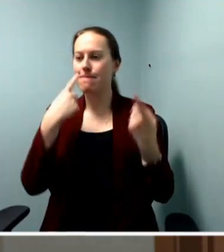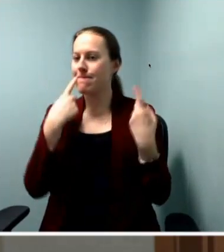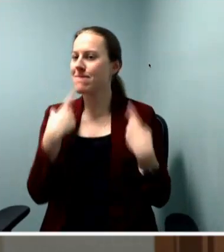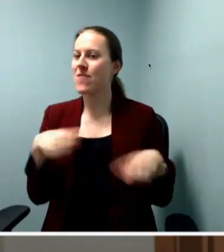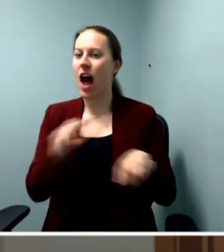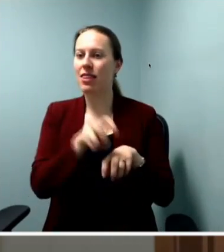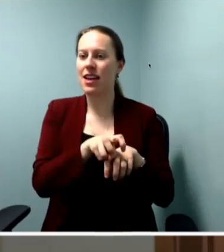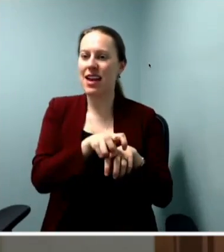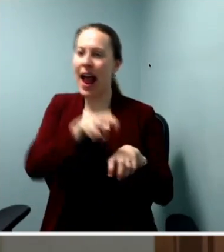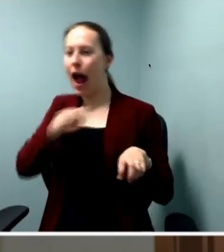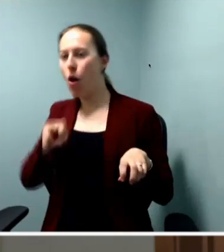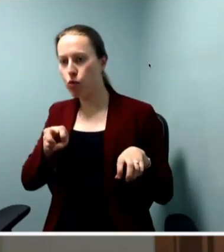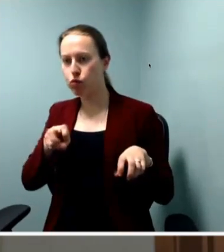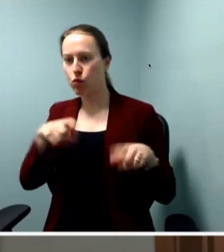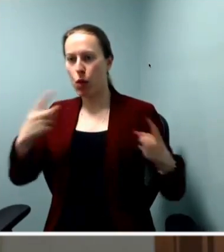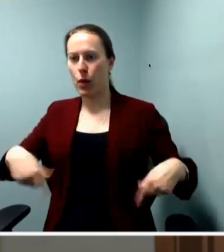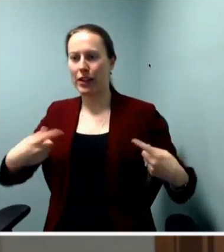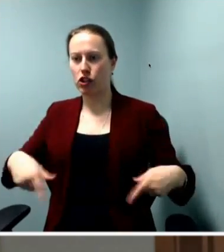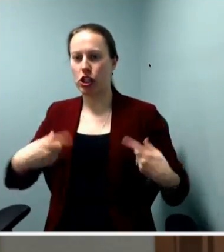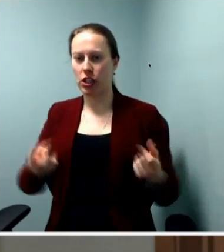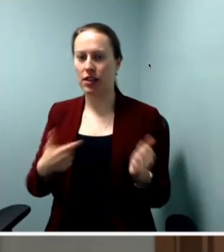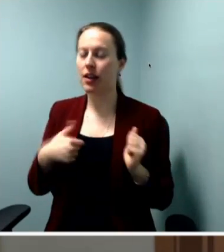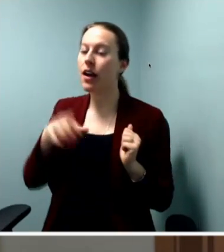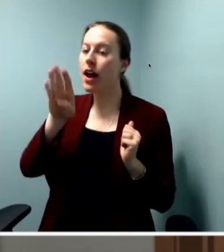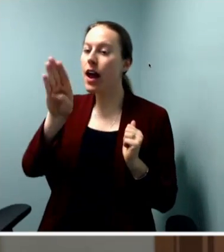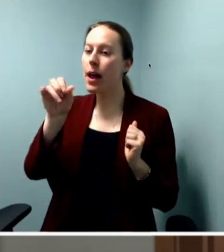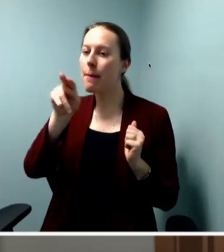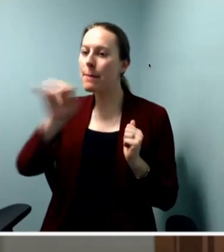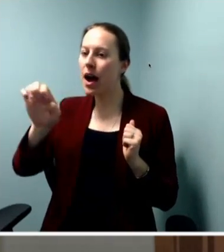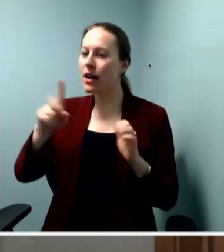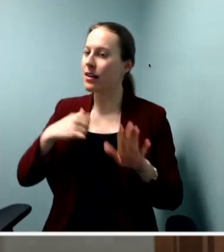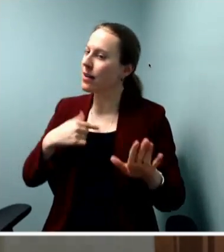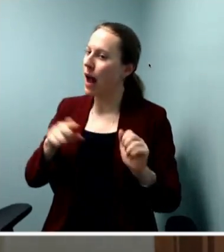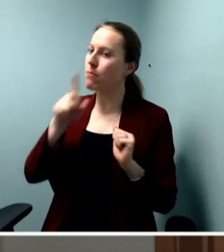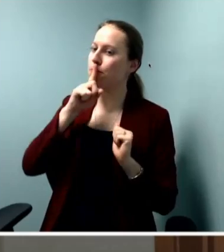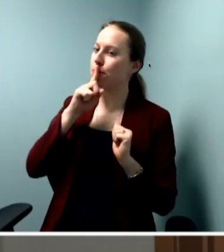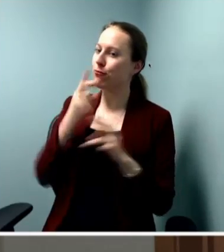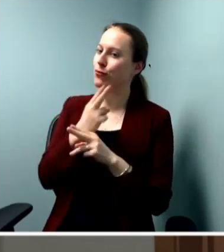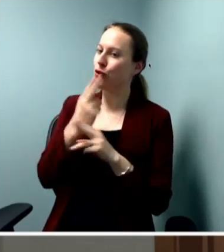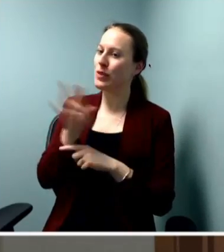I'm not going to drop the F word but because, you know, I'm completely immobilized